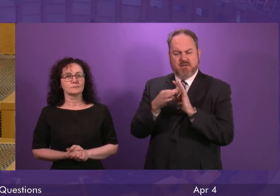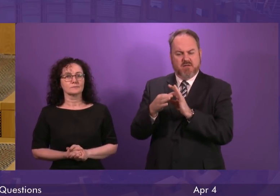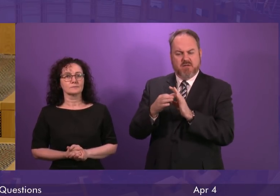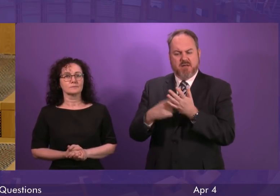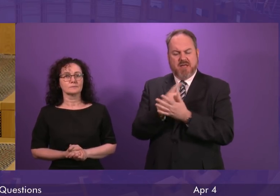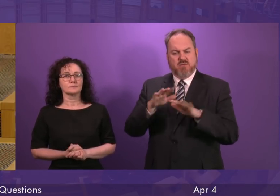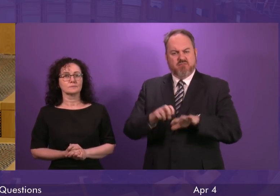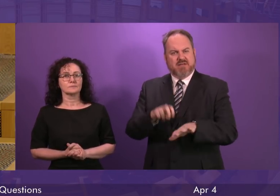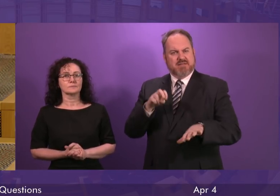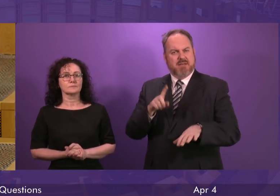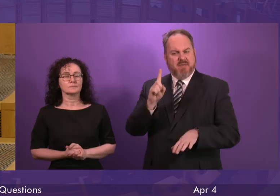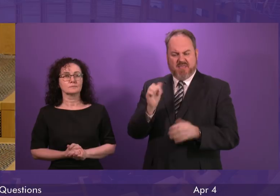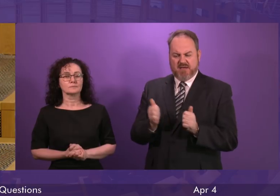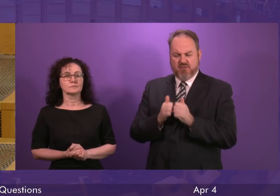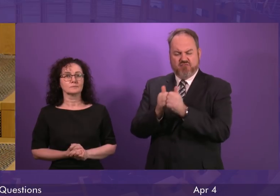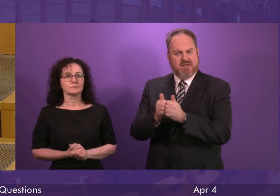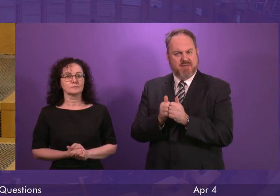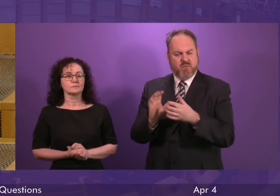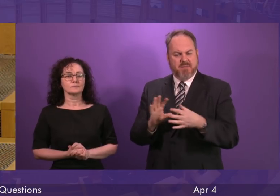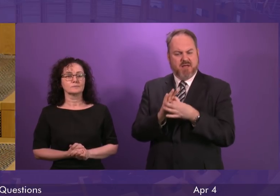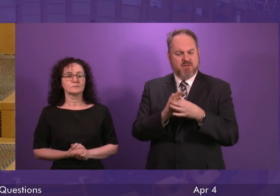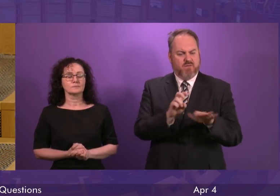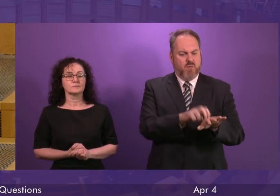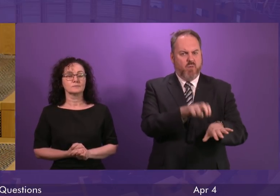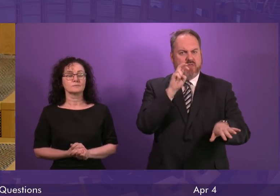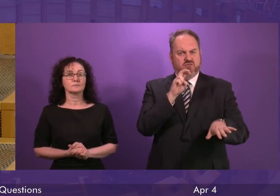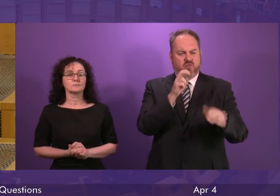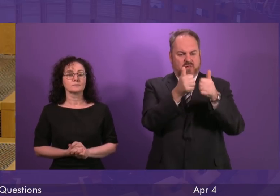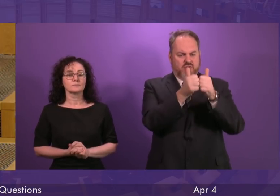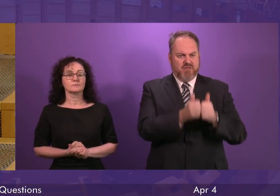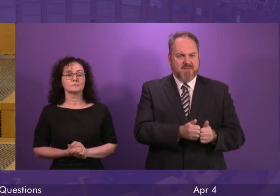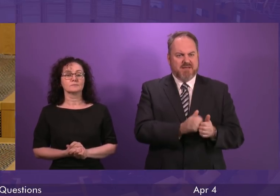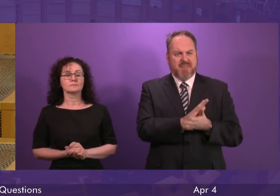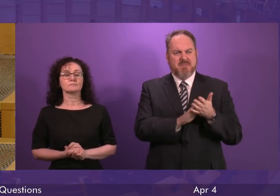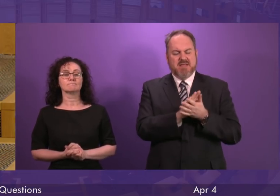an agreement would not be in the withdrawal agreement, it could be unpicked by Boris Johnson